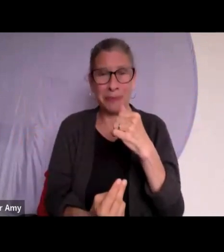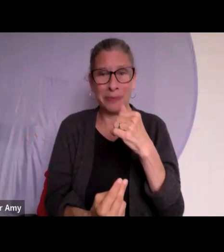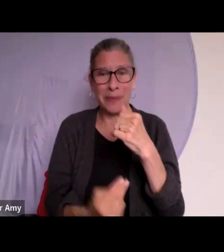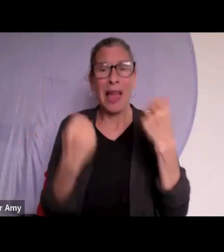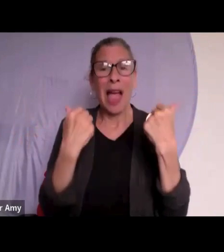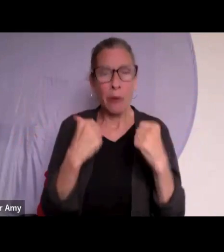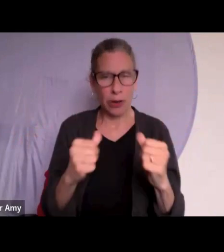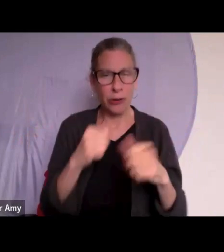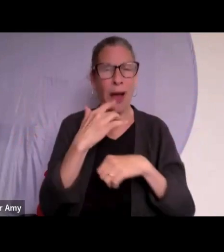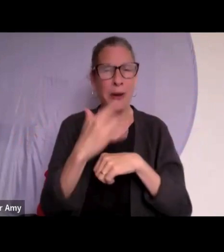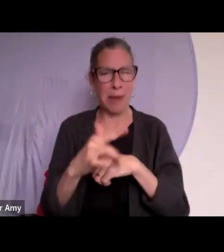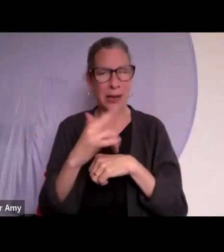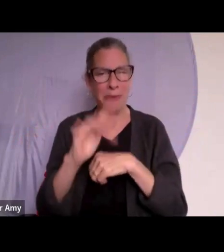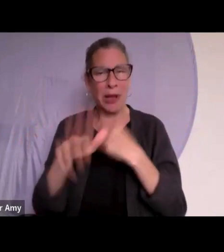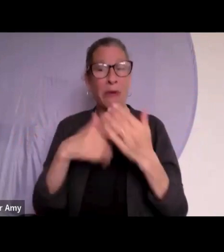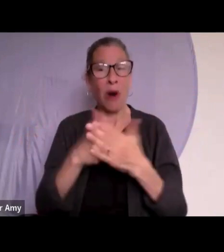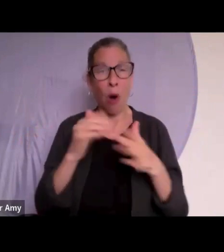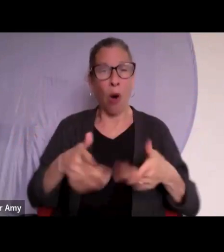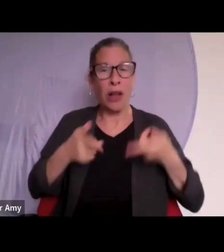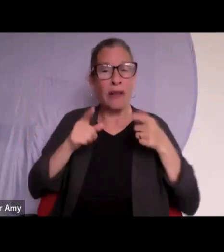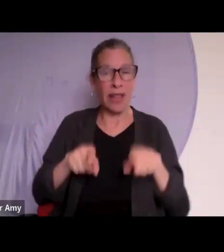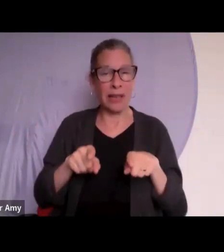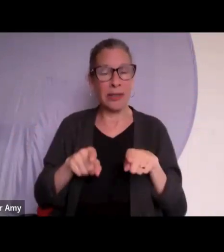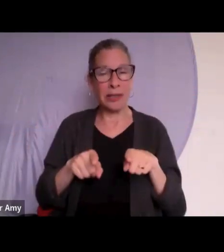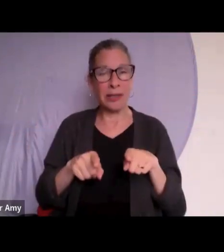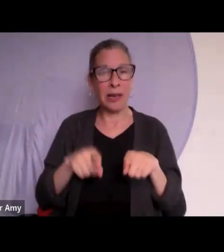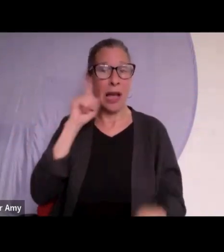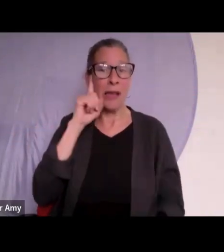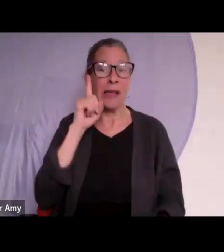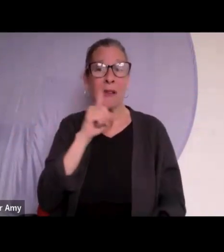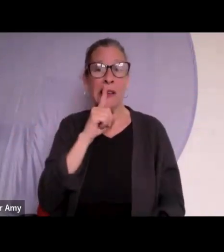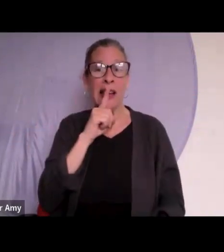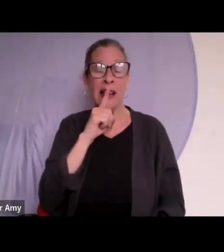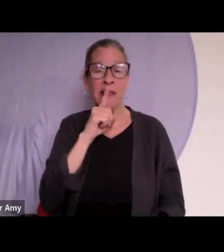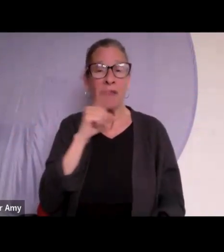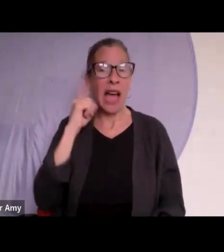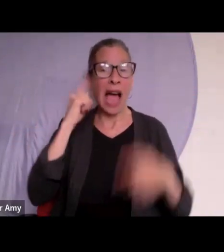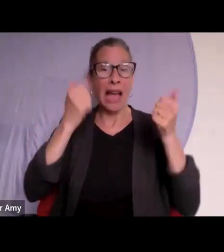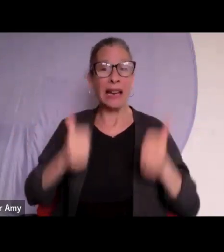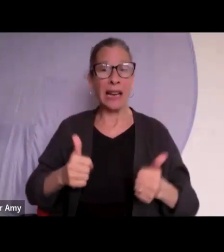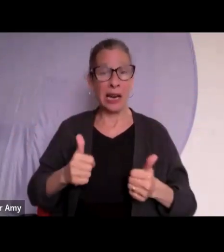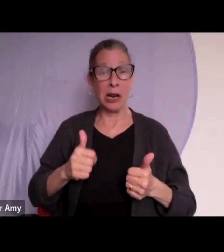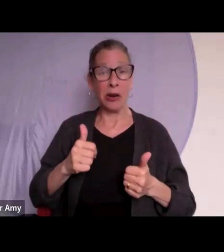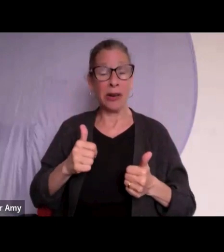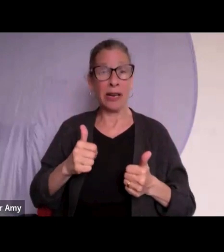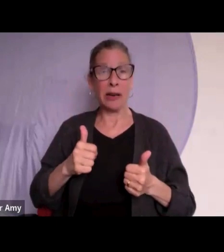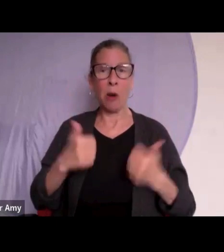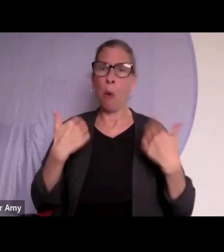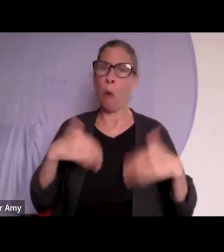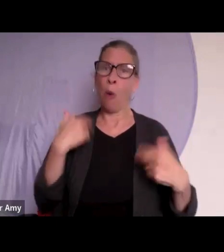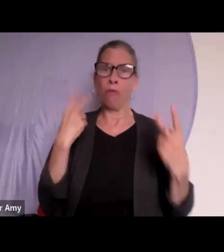available for all of our events. The deaf and hearing loss community definitely gets a lot of visibility. Here's a little